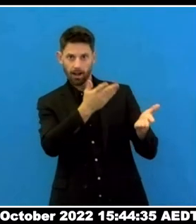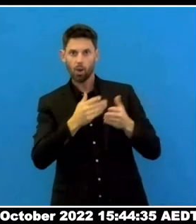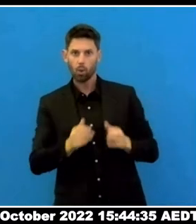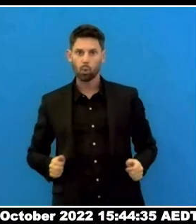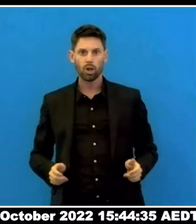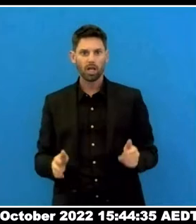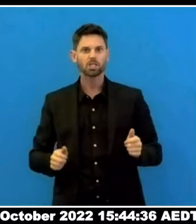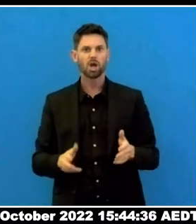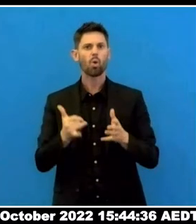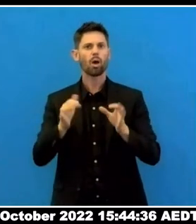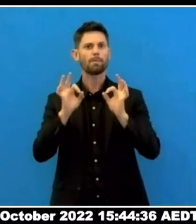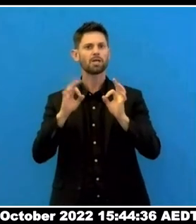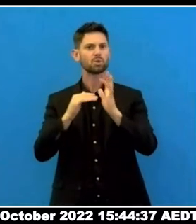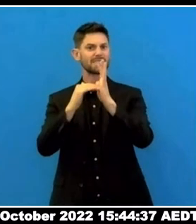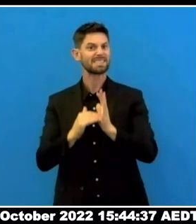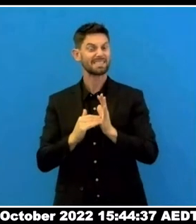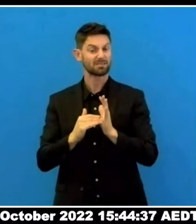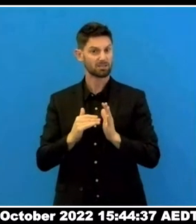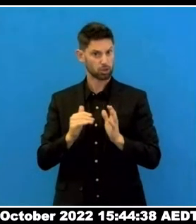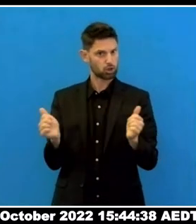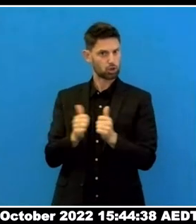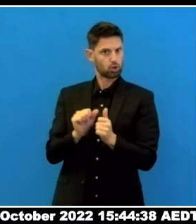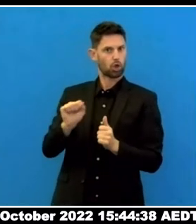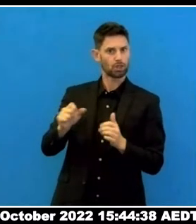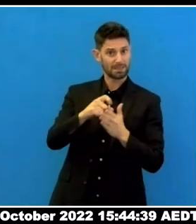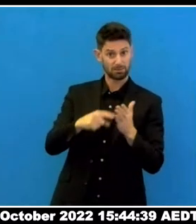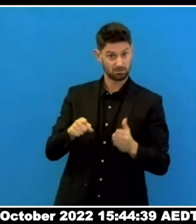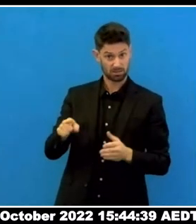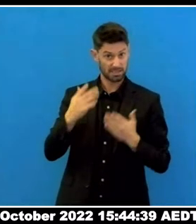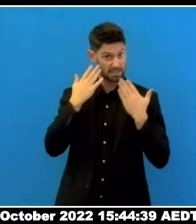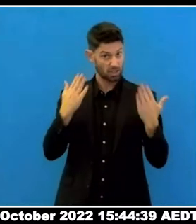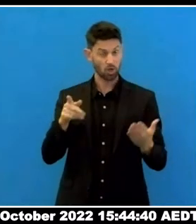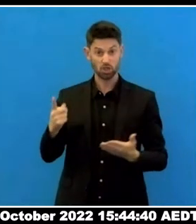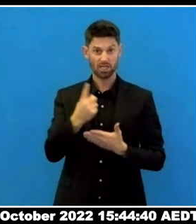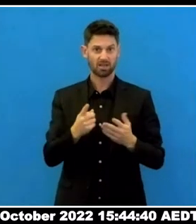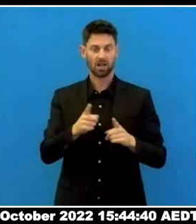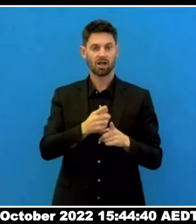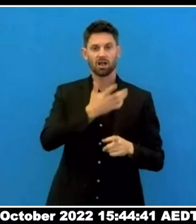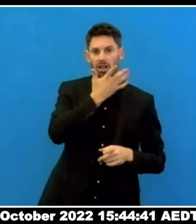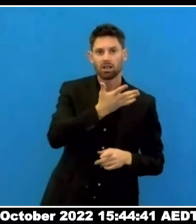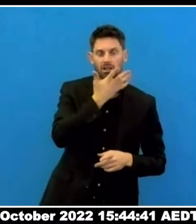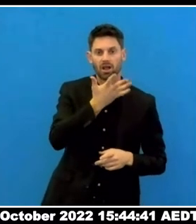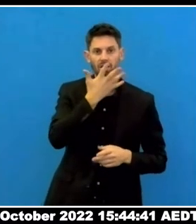She's she's sitting in normal chair, and putting a cardboard underneath her